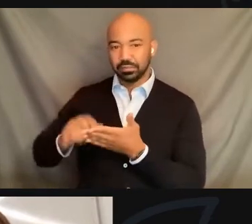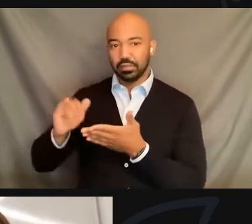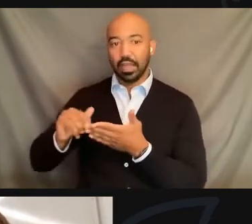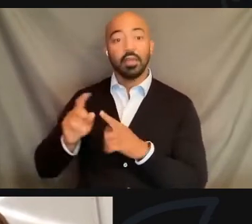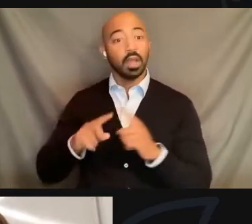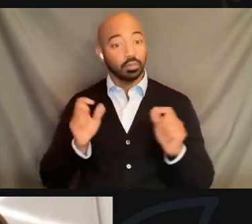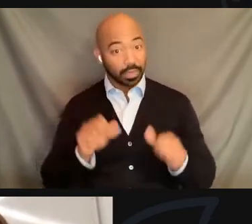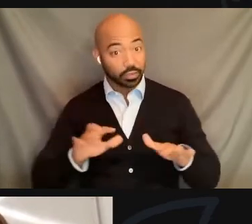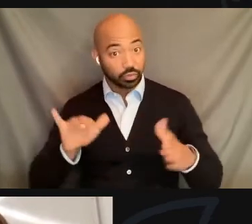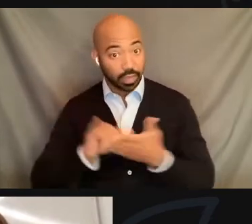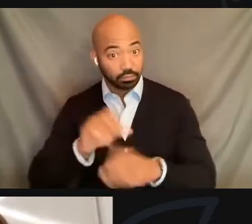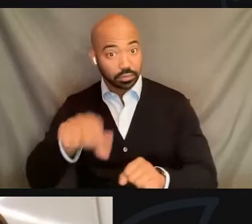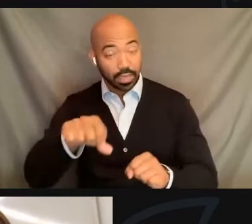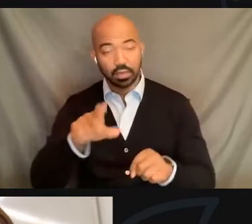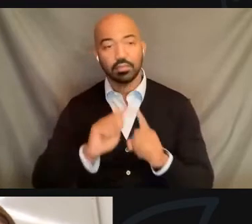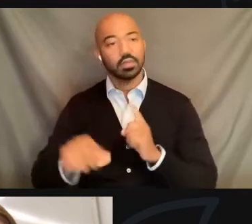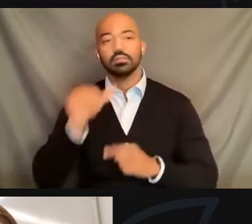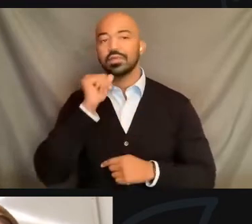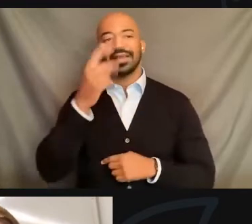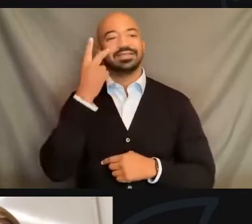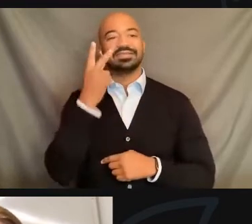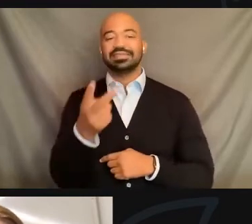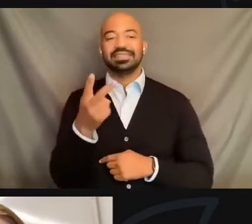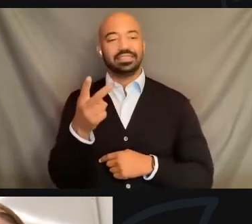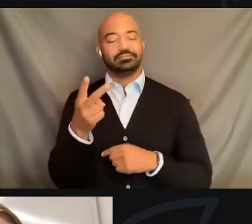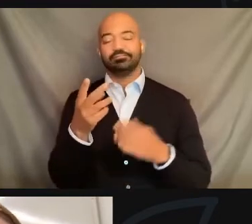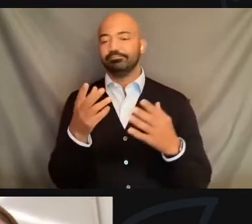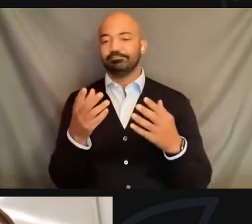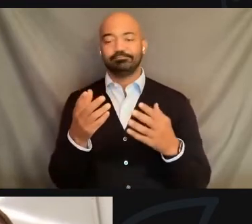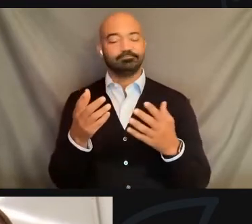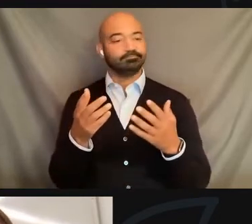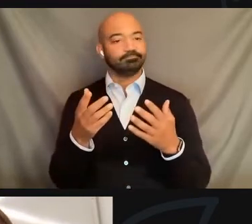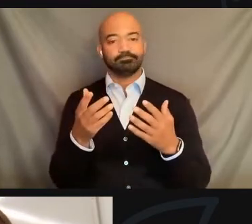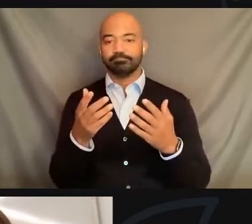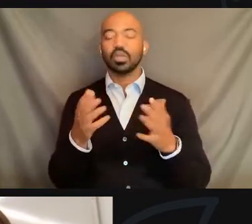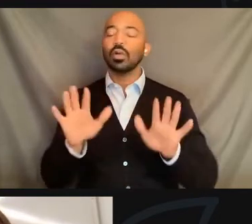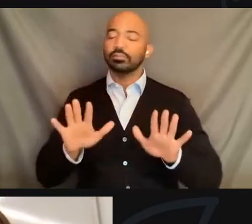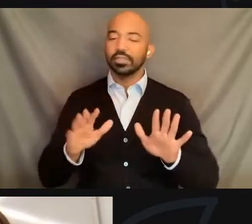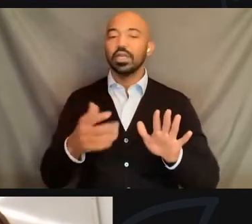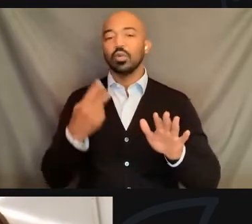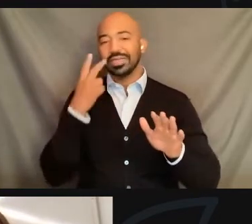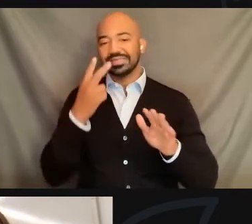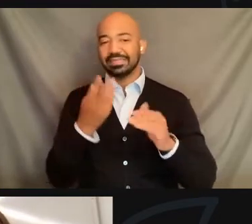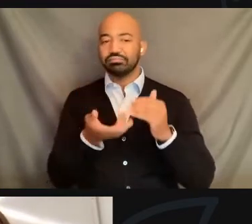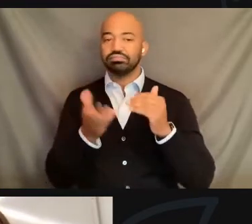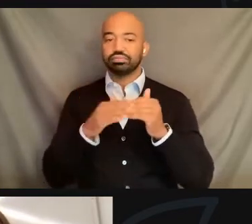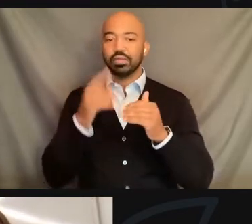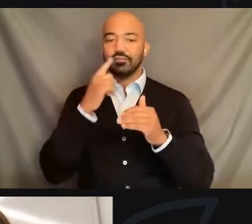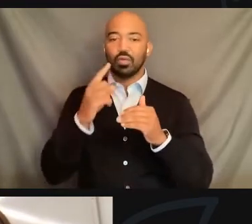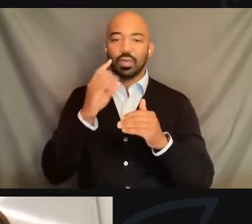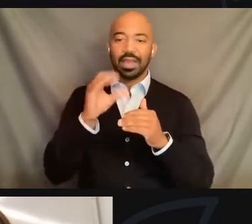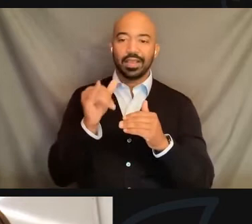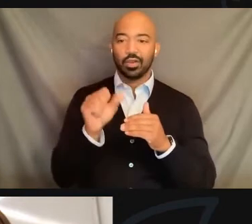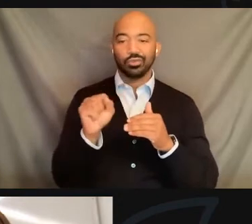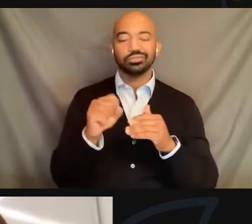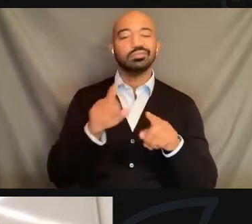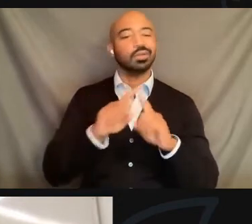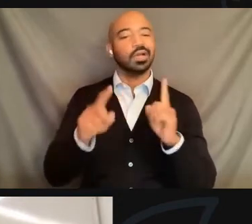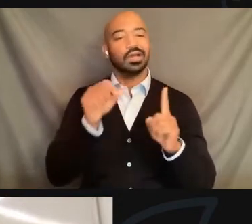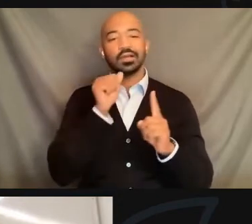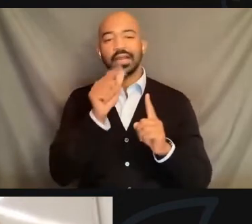say here, we didn't see an increase, I mean, we see an increase in i cos but I don't know how specific that is, or IOC tools in